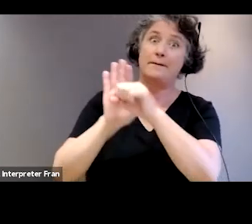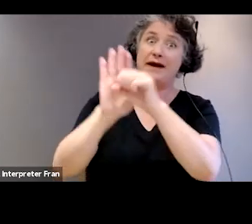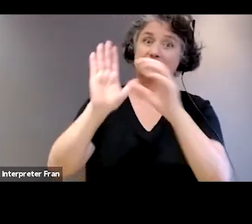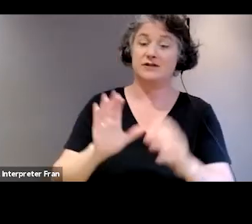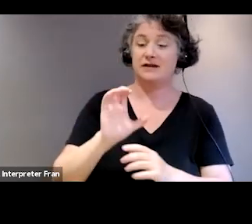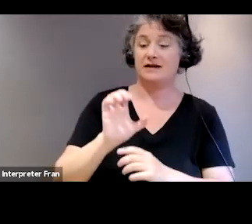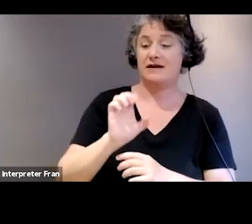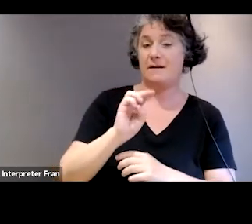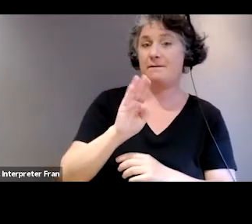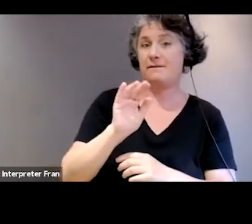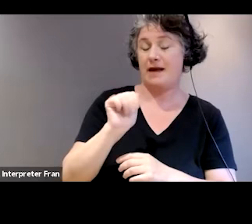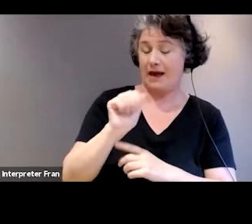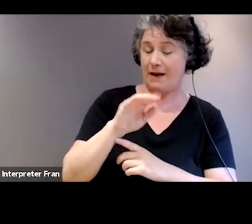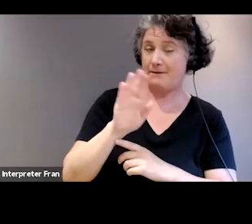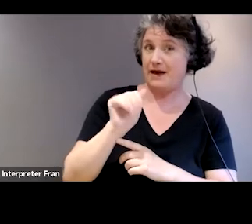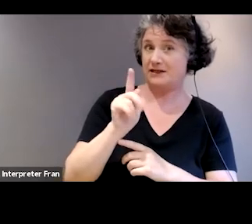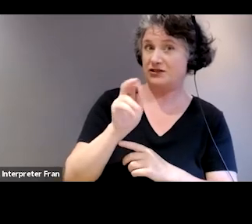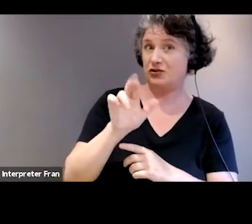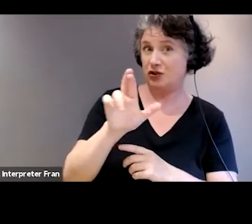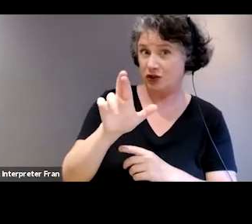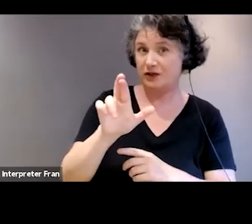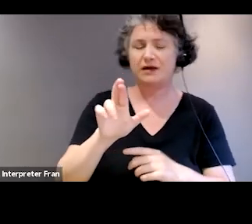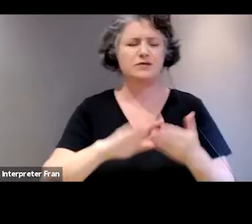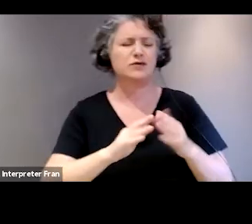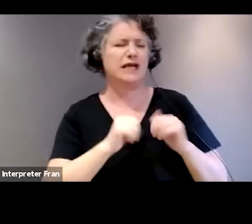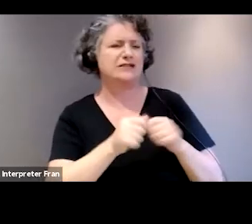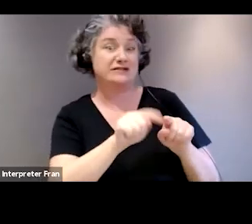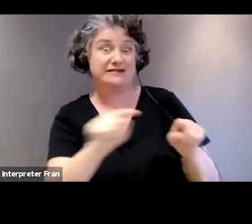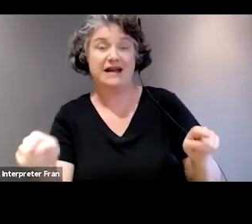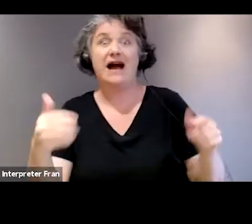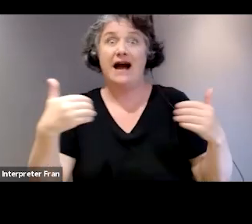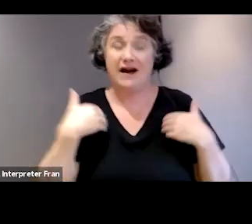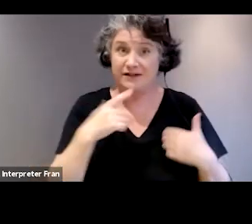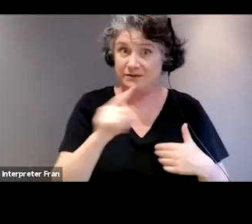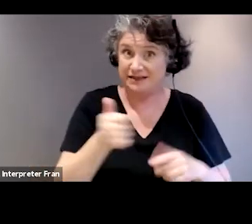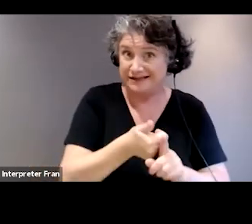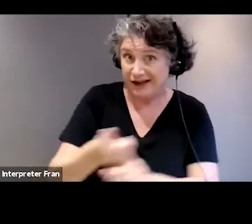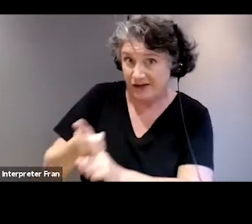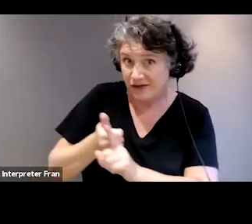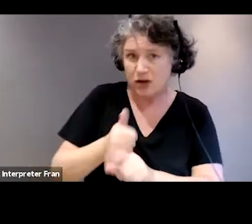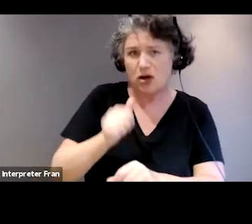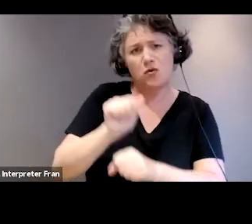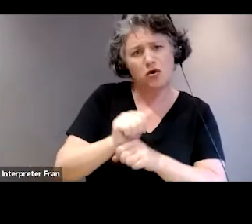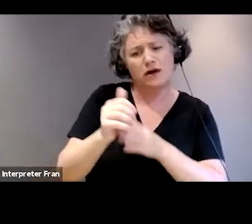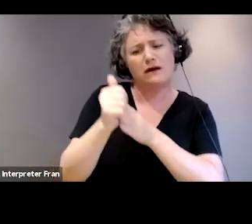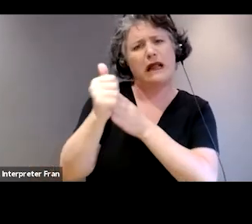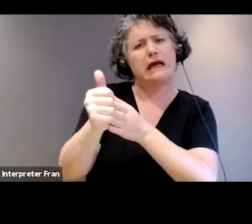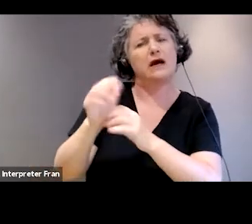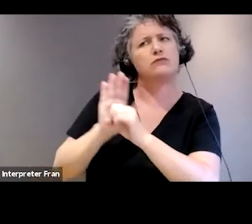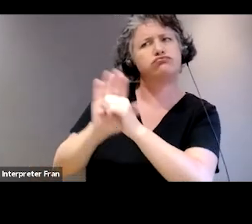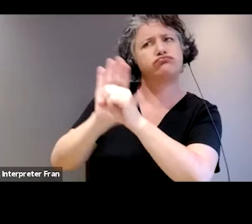to members of their communities to address questions around vaccination, hesitancy, how does it work,